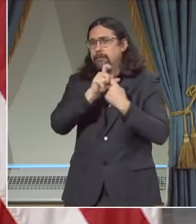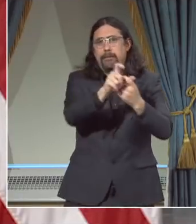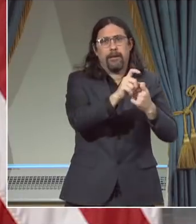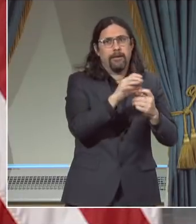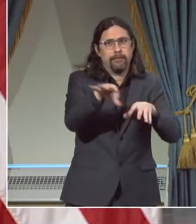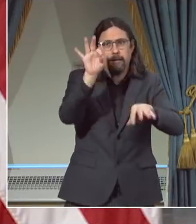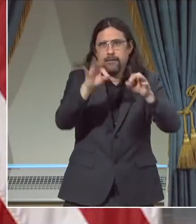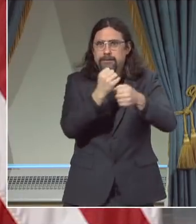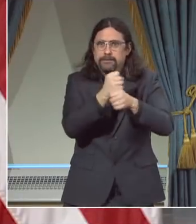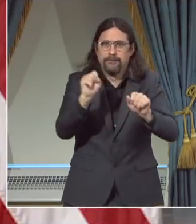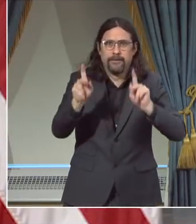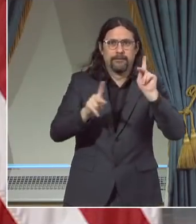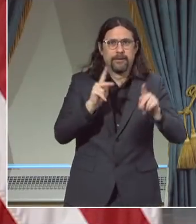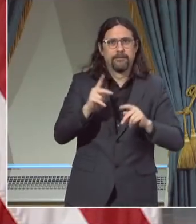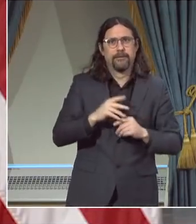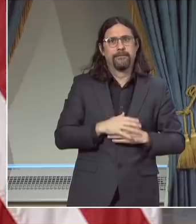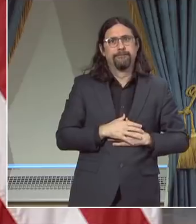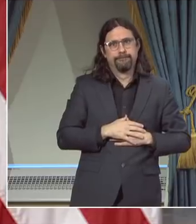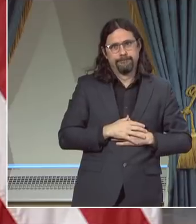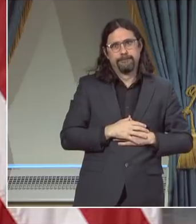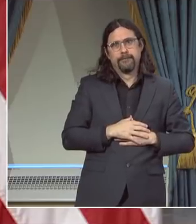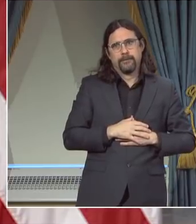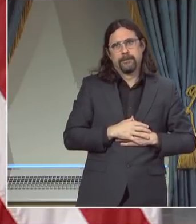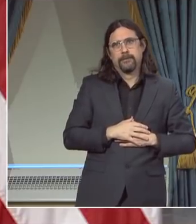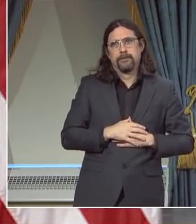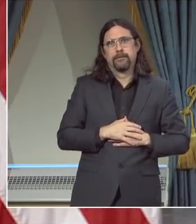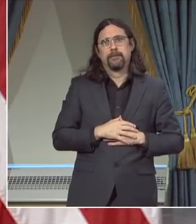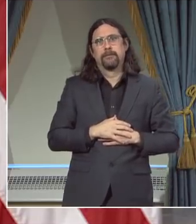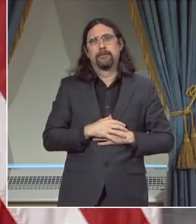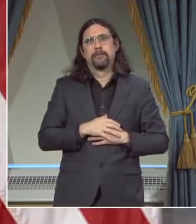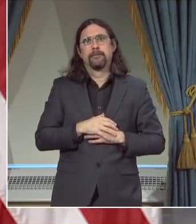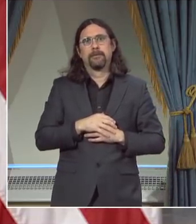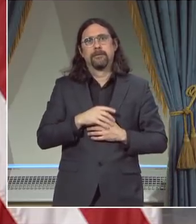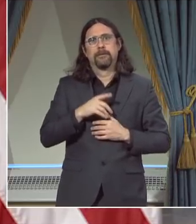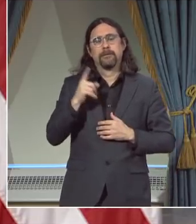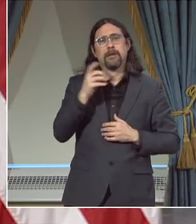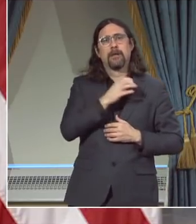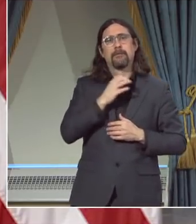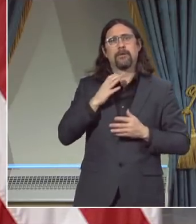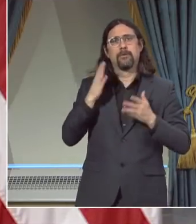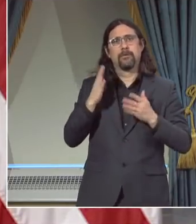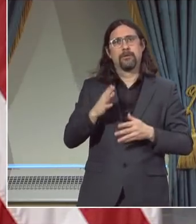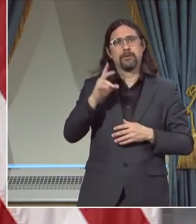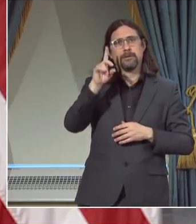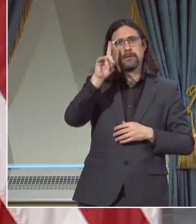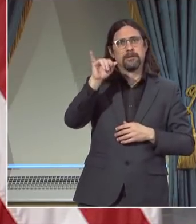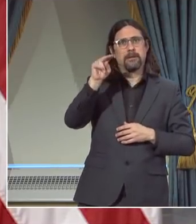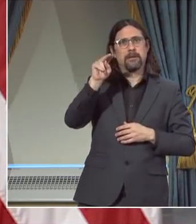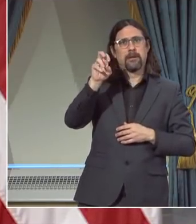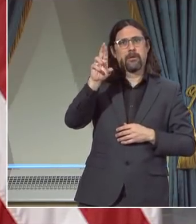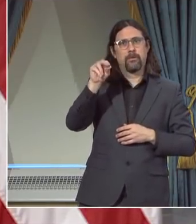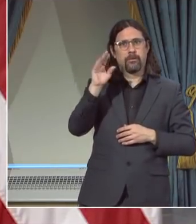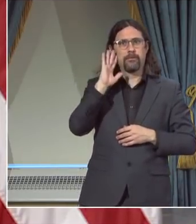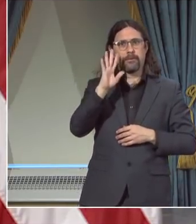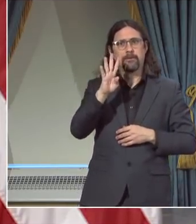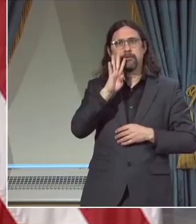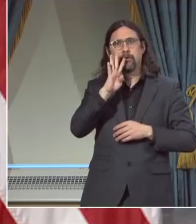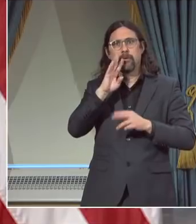DEMAND ON EMS. LET'S BE CLEAR, COMMISSIONER WILL BE AVAIBLALEO T SPEAK TO THIS